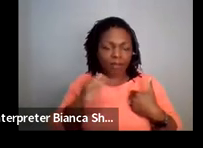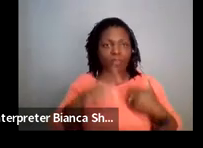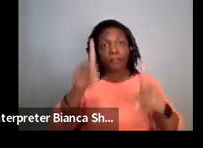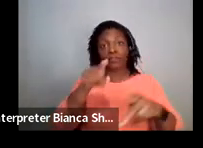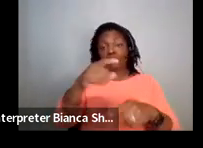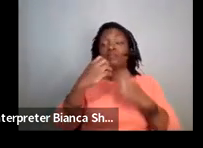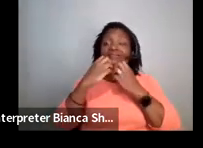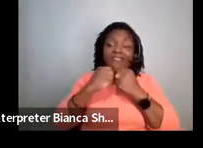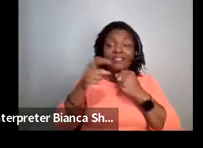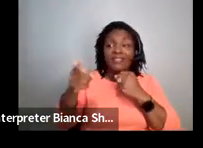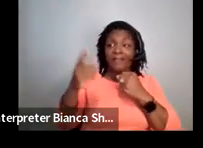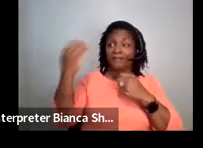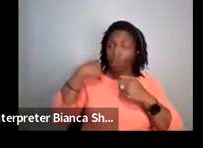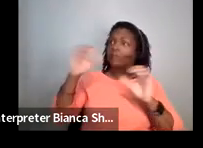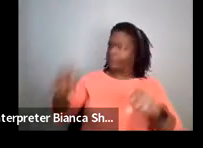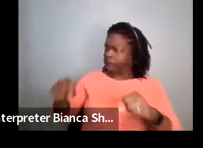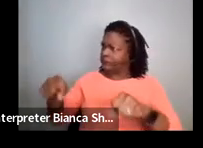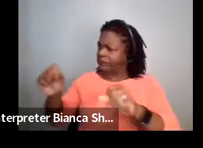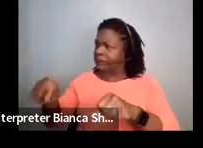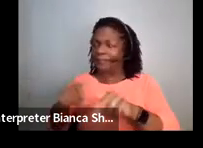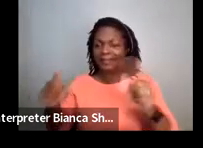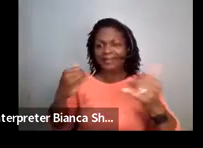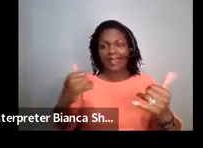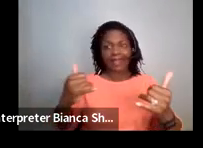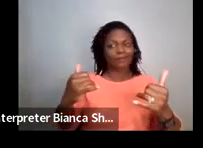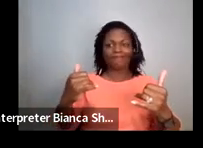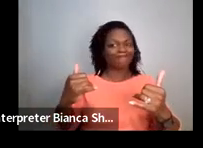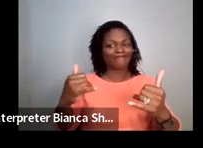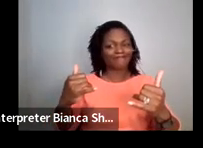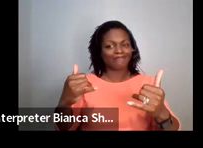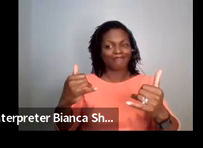Can they no longer do what they could do or they endanger because of their memory loss?